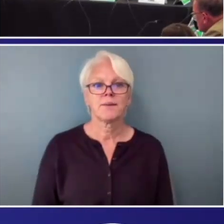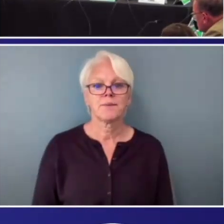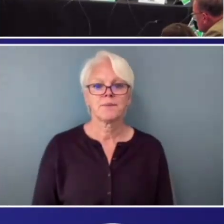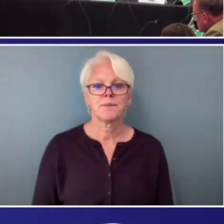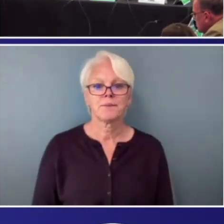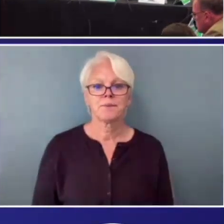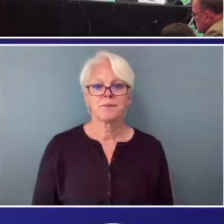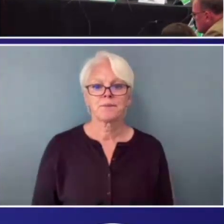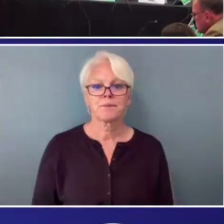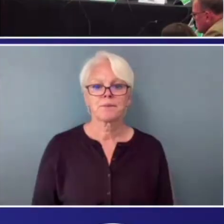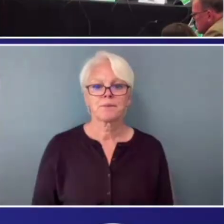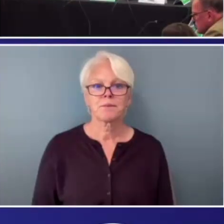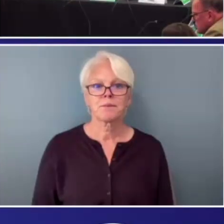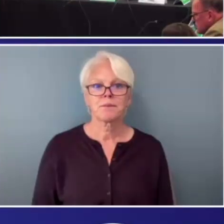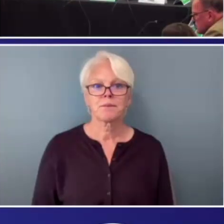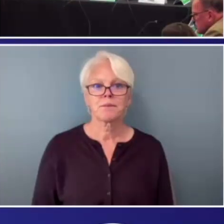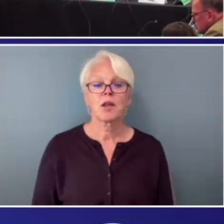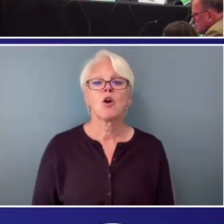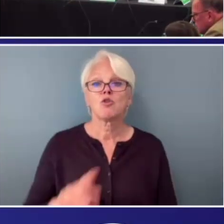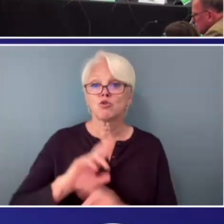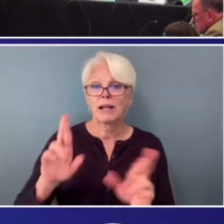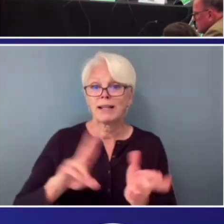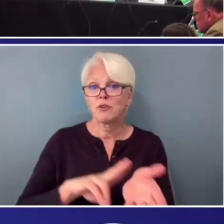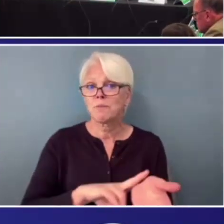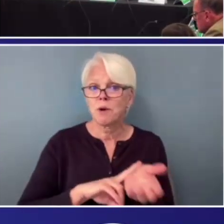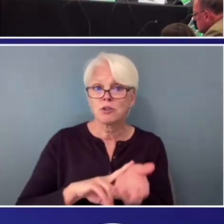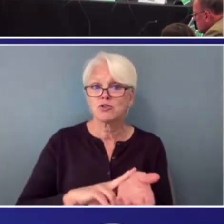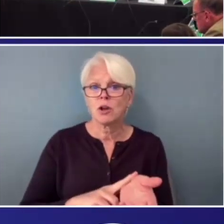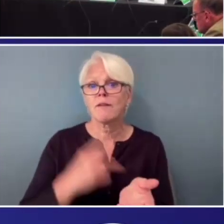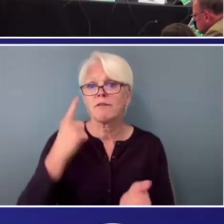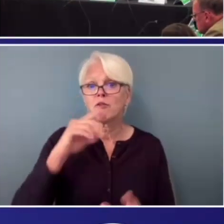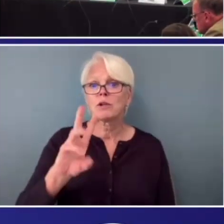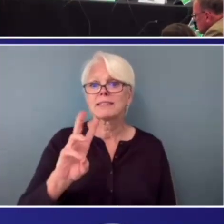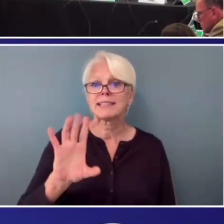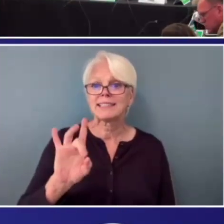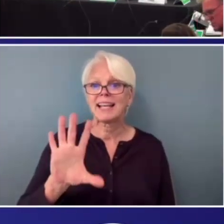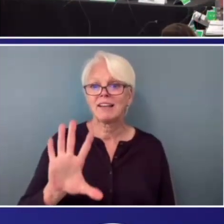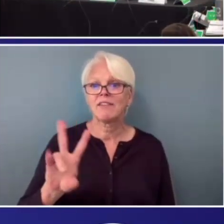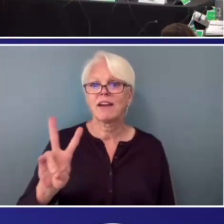So are we ready for the pulse check? This is on 685.211.